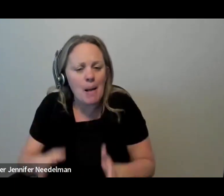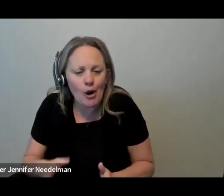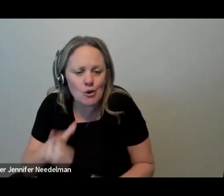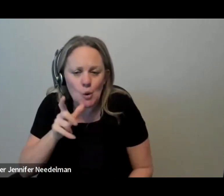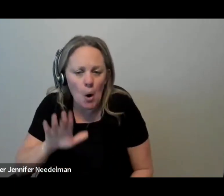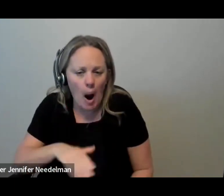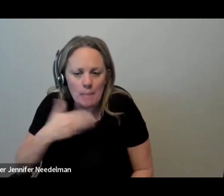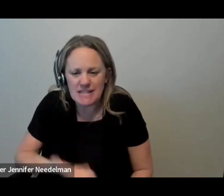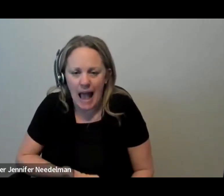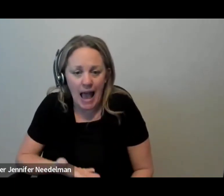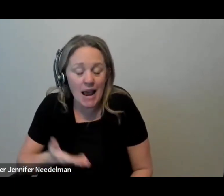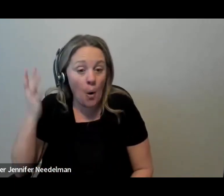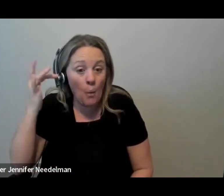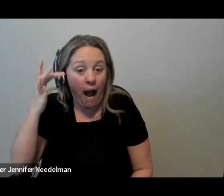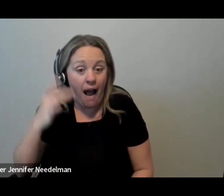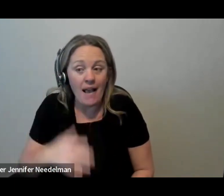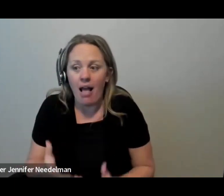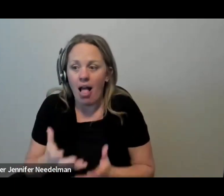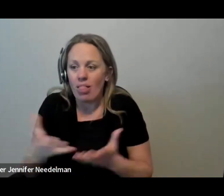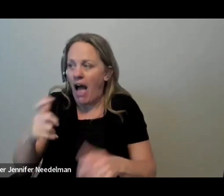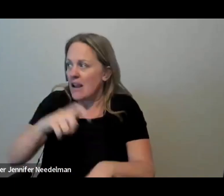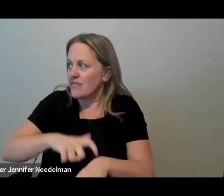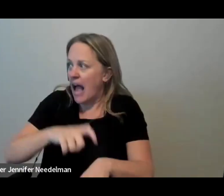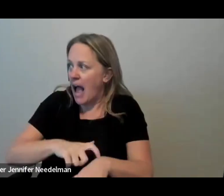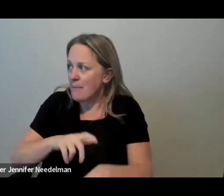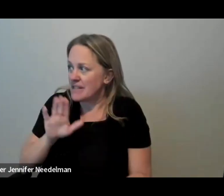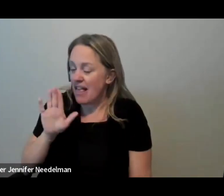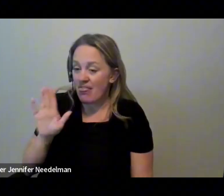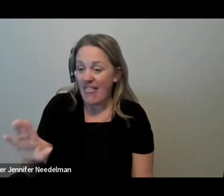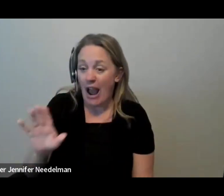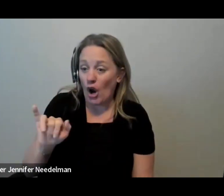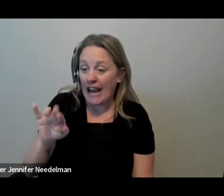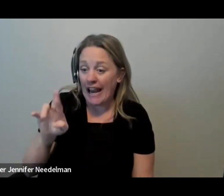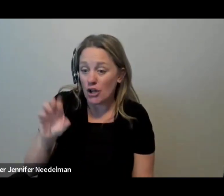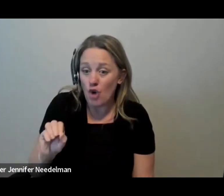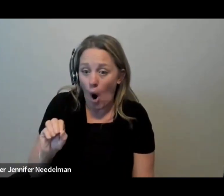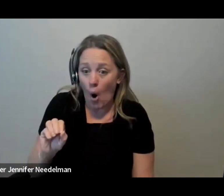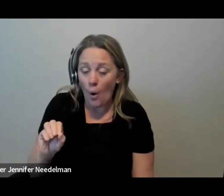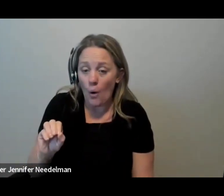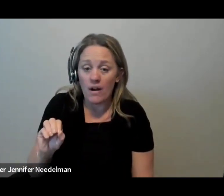because a lot of times their introduction to accessibility is through audits or lawsuits